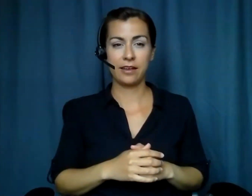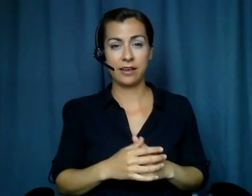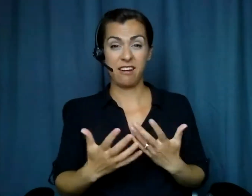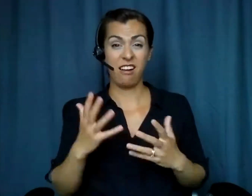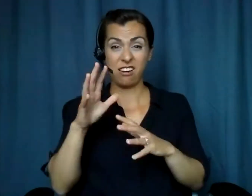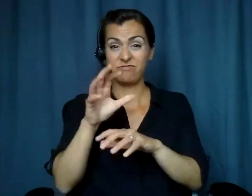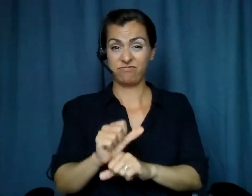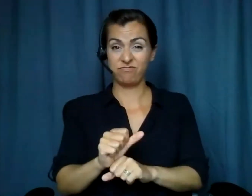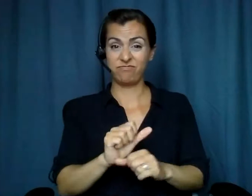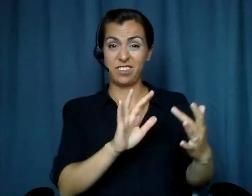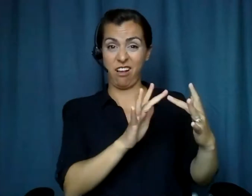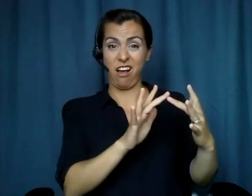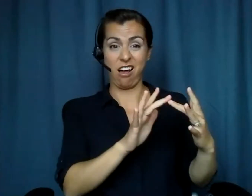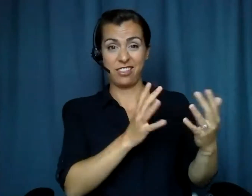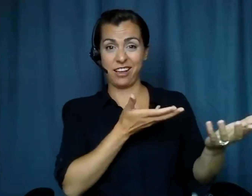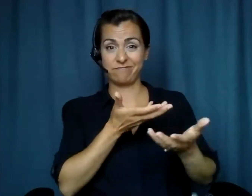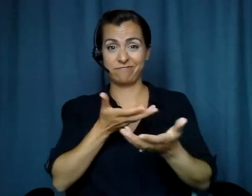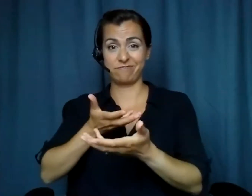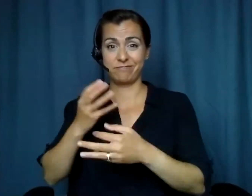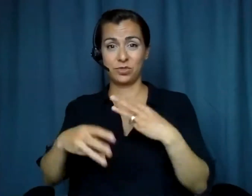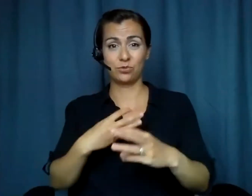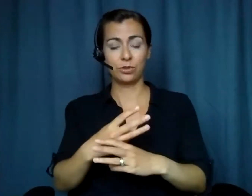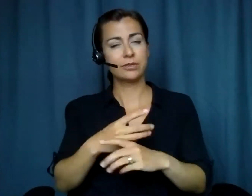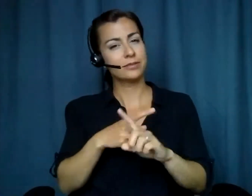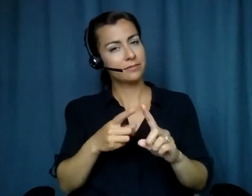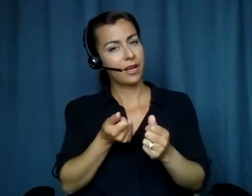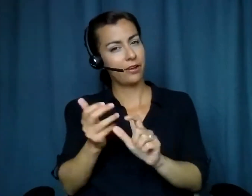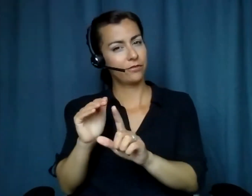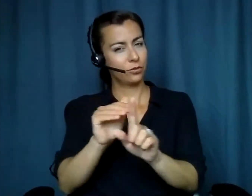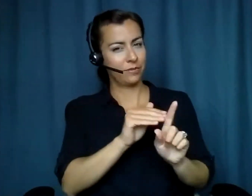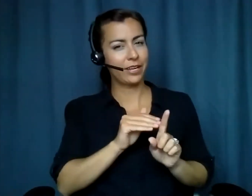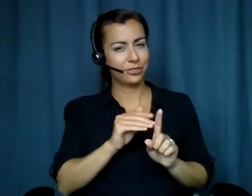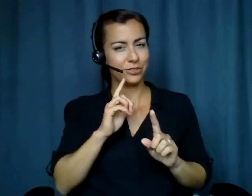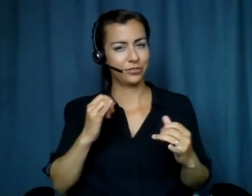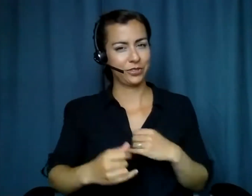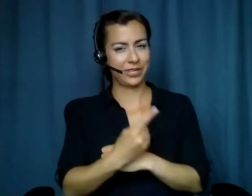I'm going to try and share my screen with you guys right now.